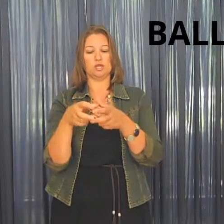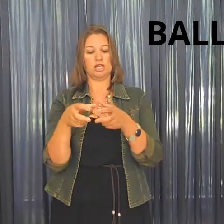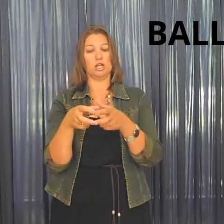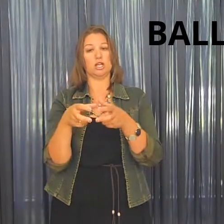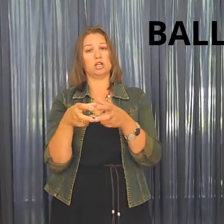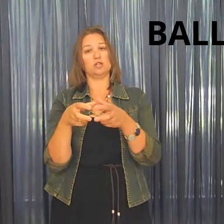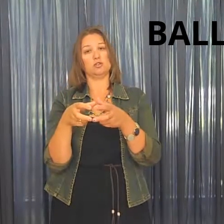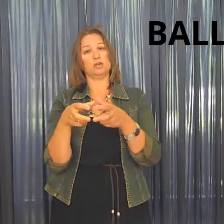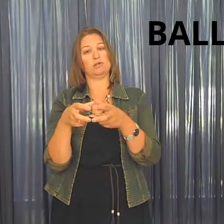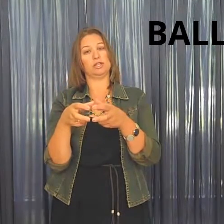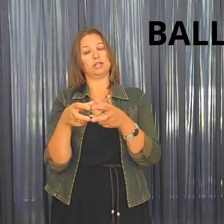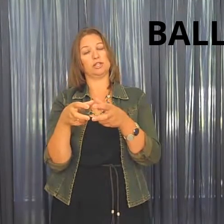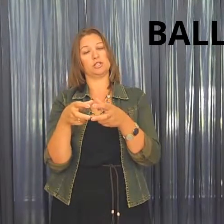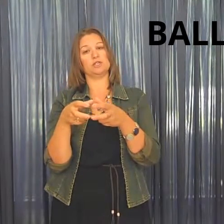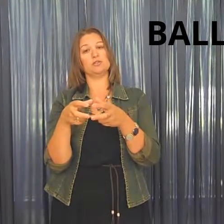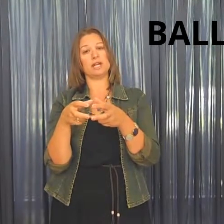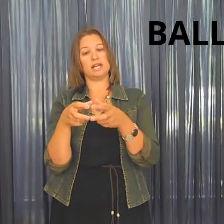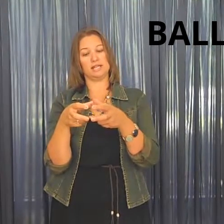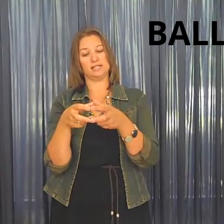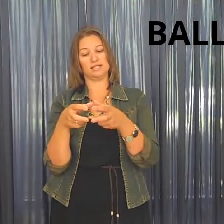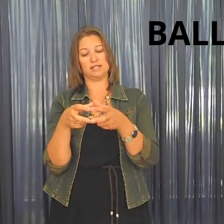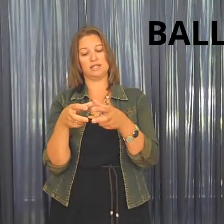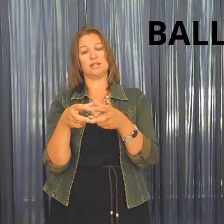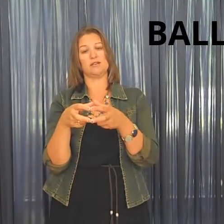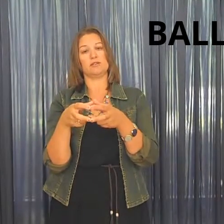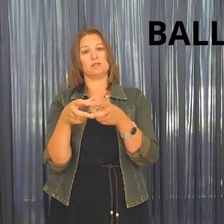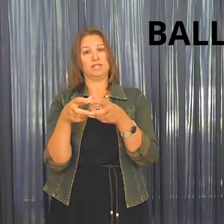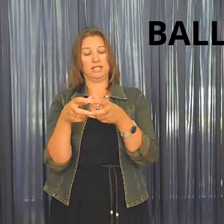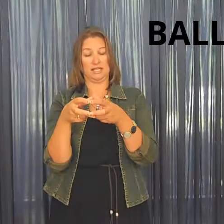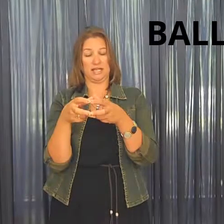you can do it with two hands for the exact